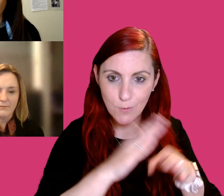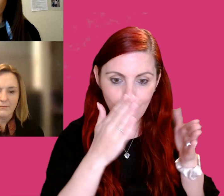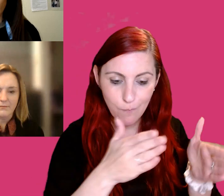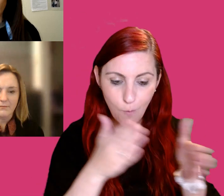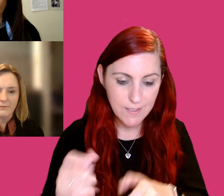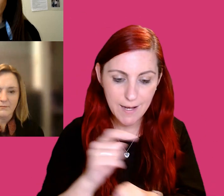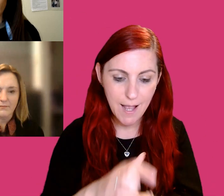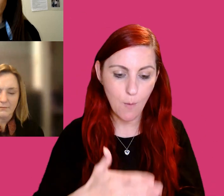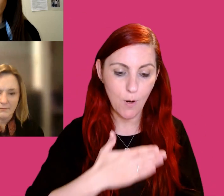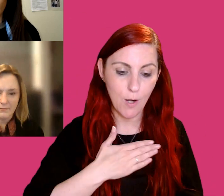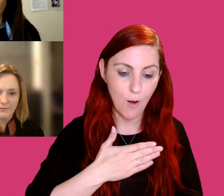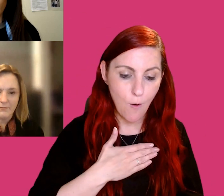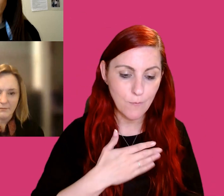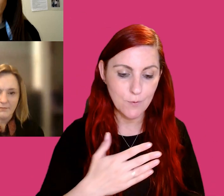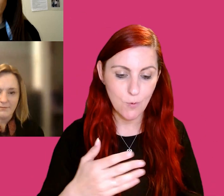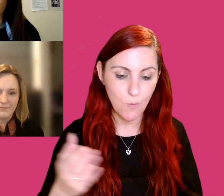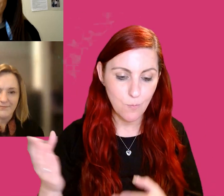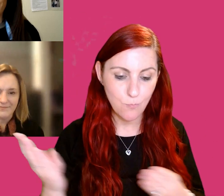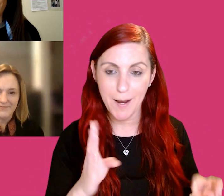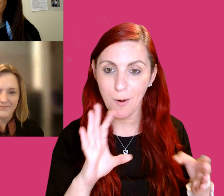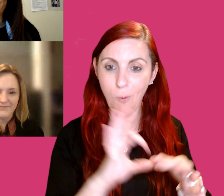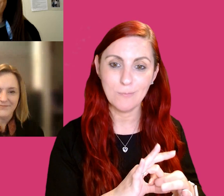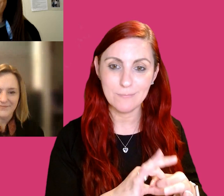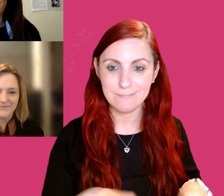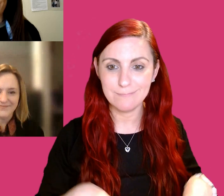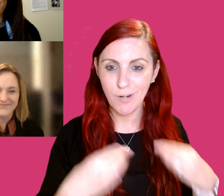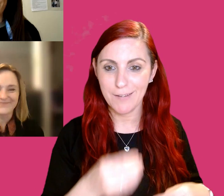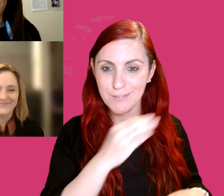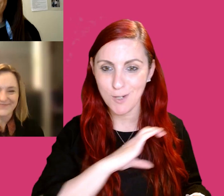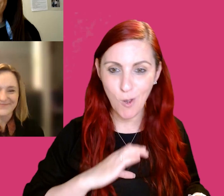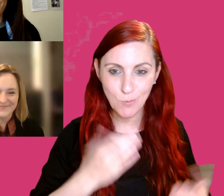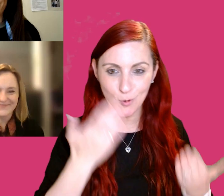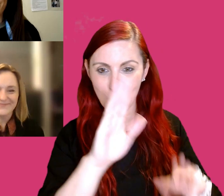to have brought the Breakfast Club back home and show it to my mom that doesn't speak English so